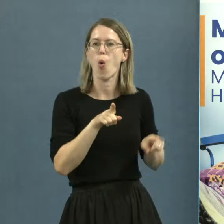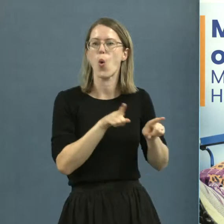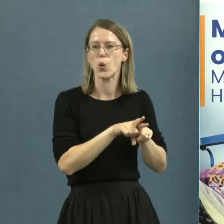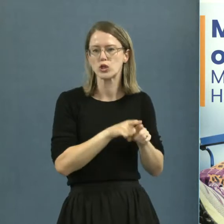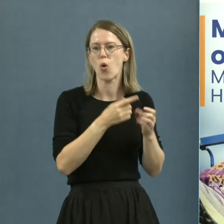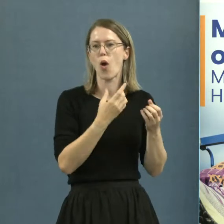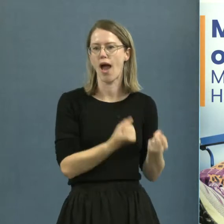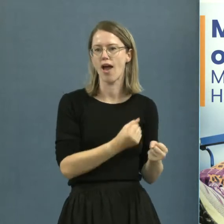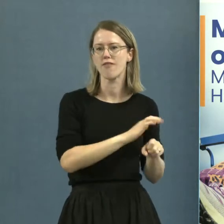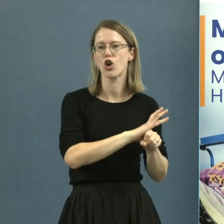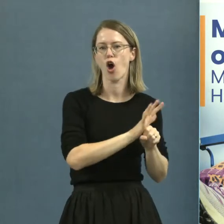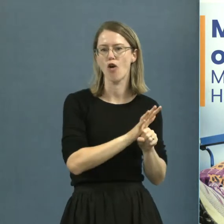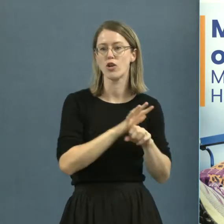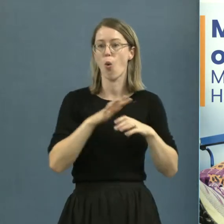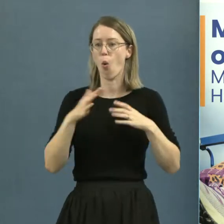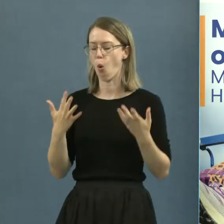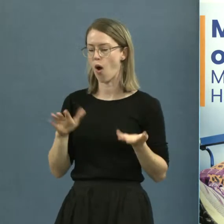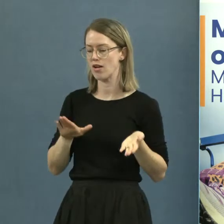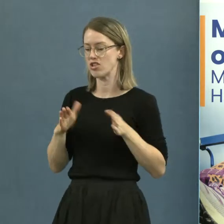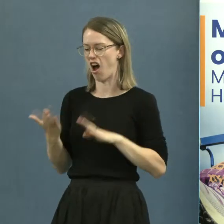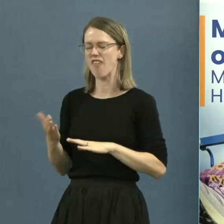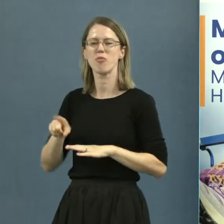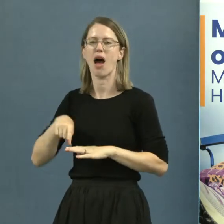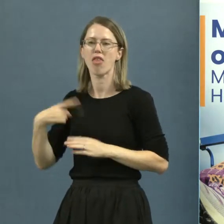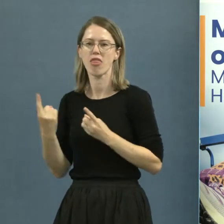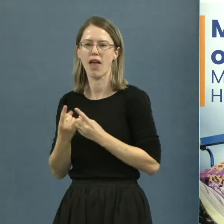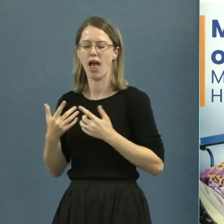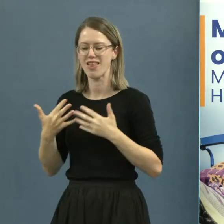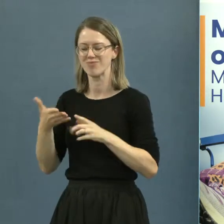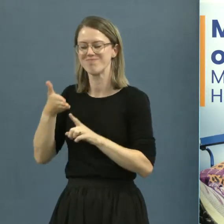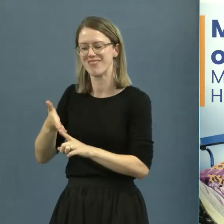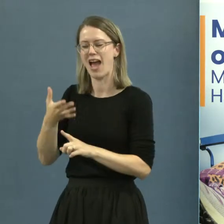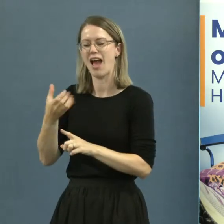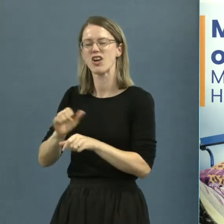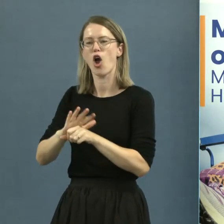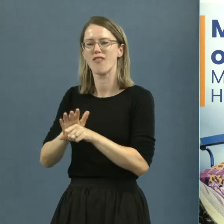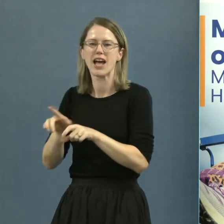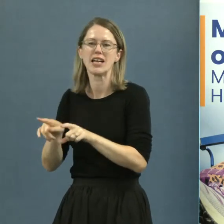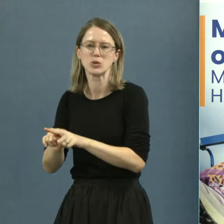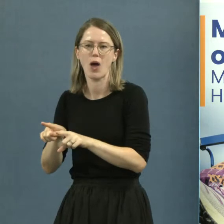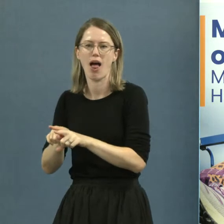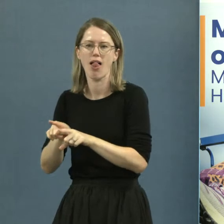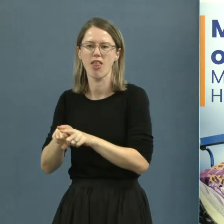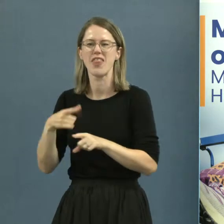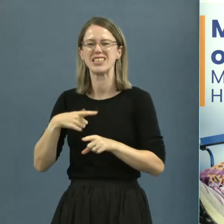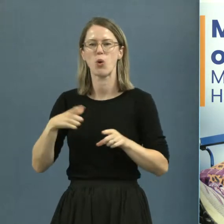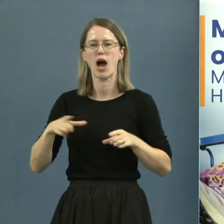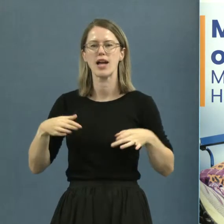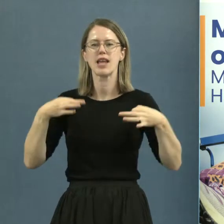than of, COVID-19, and COVID being discovered after they have died. We expect the number